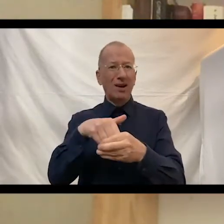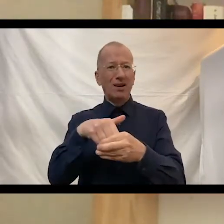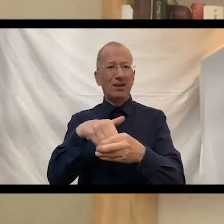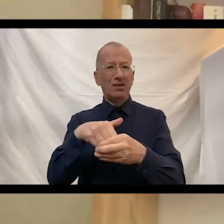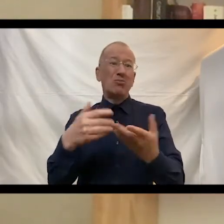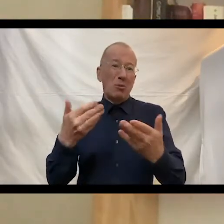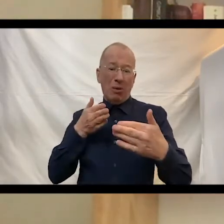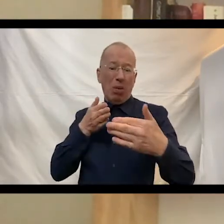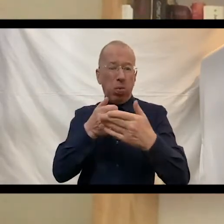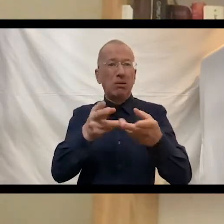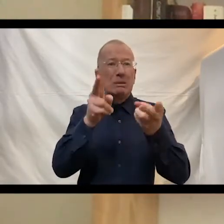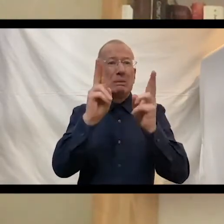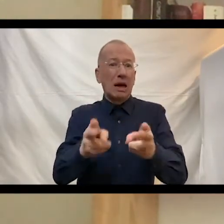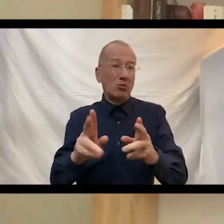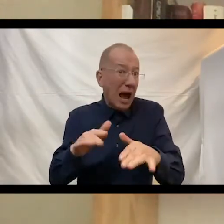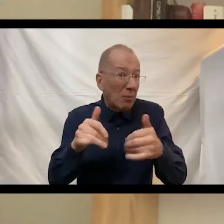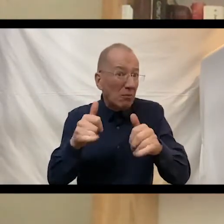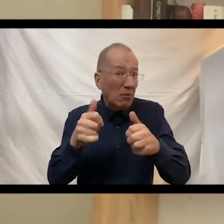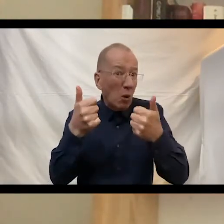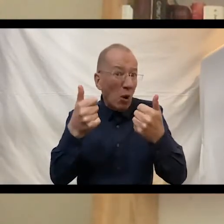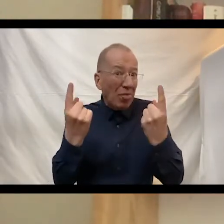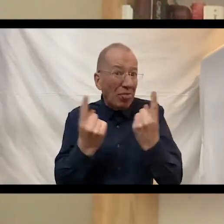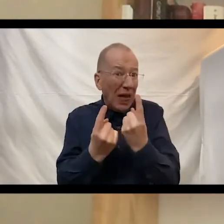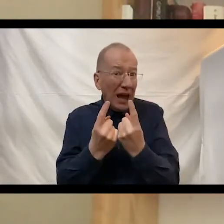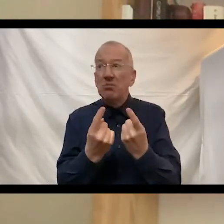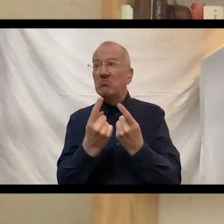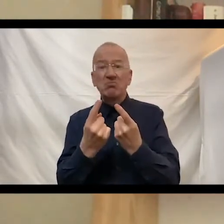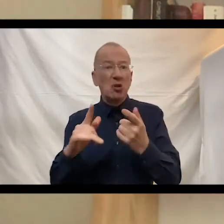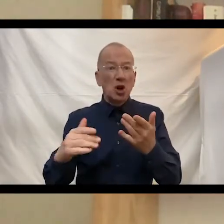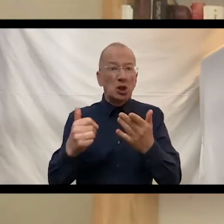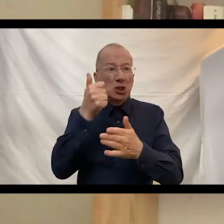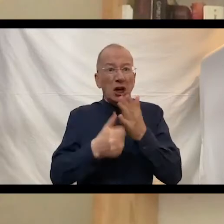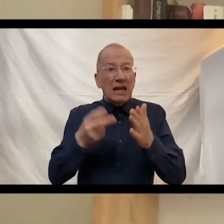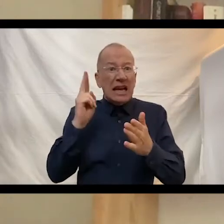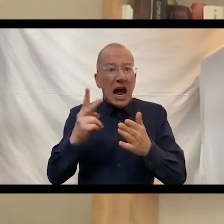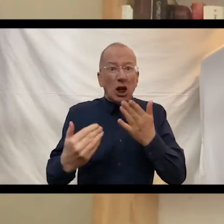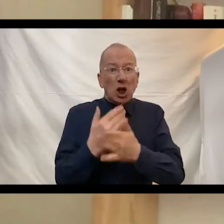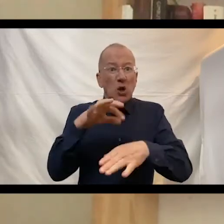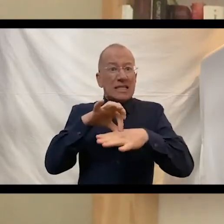We've probably both had it. Maybe it would be a good thing, a touch of new skin? Just for the feeling that